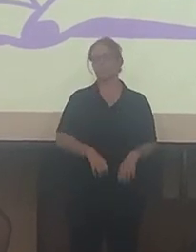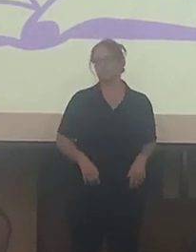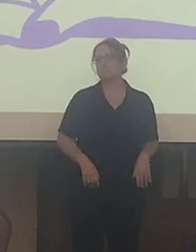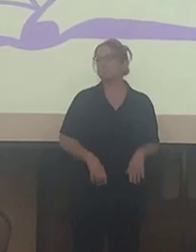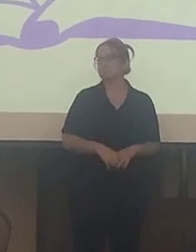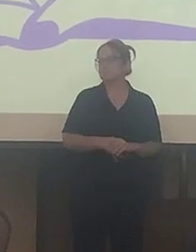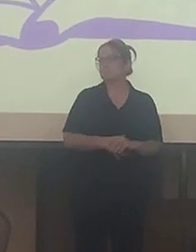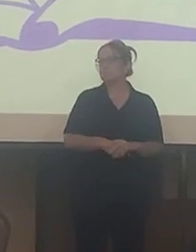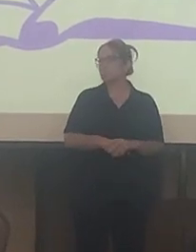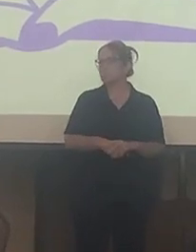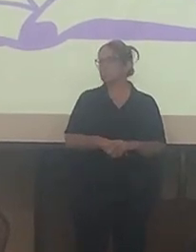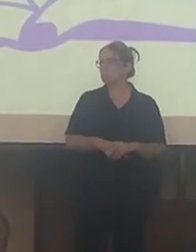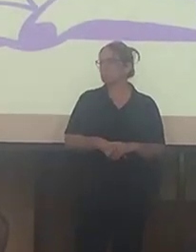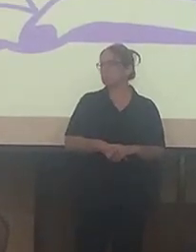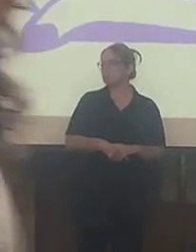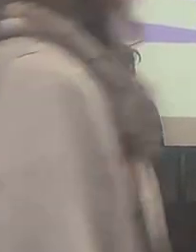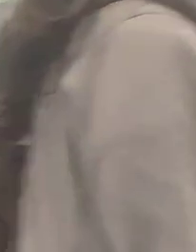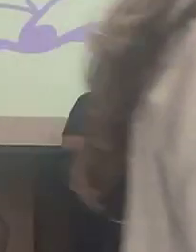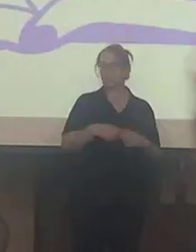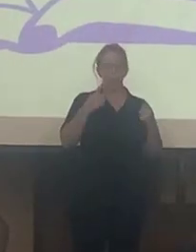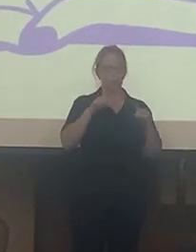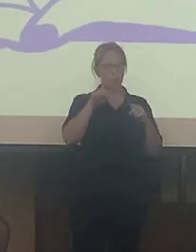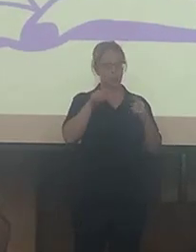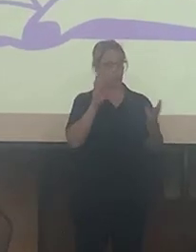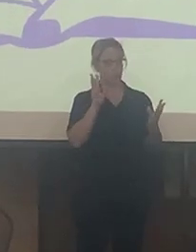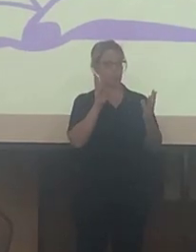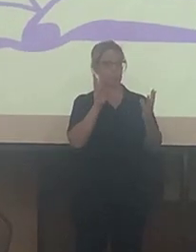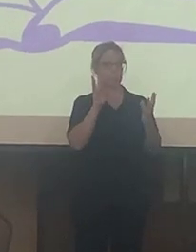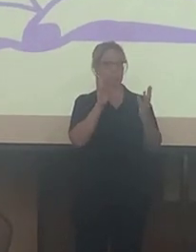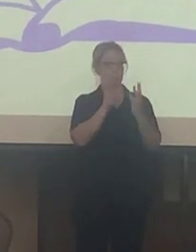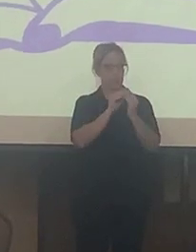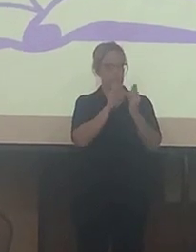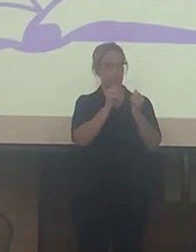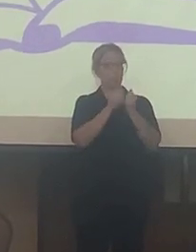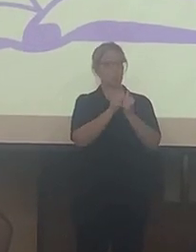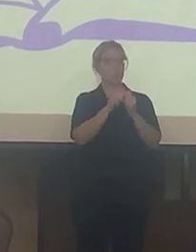so when you're when you meet with the team to write the iep for your child your child has